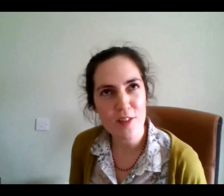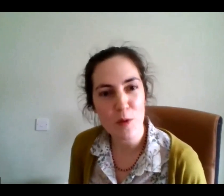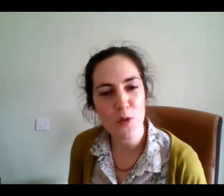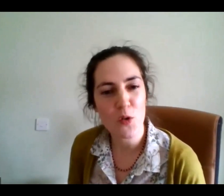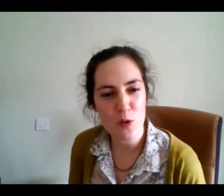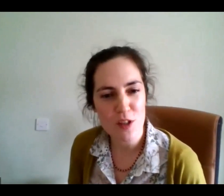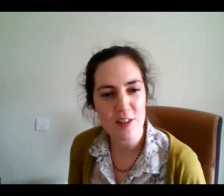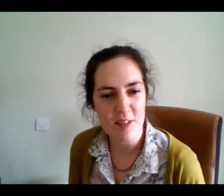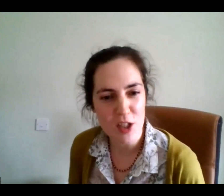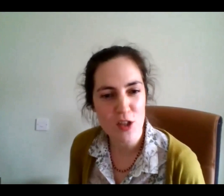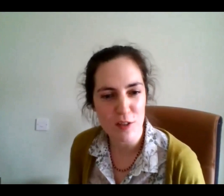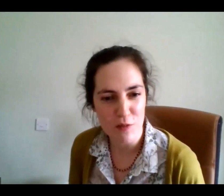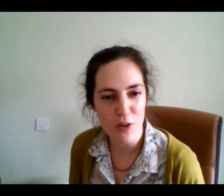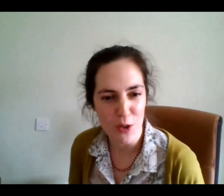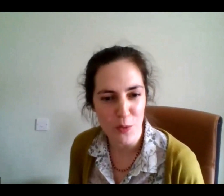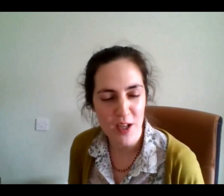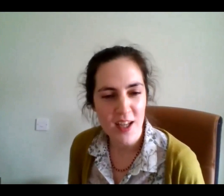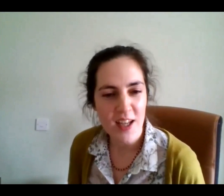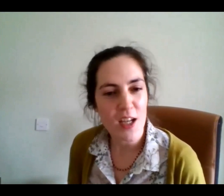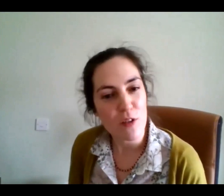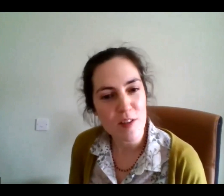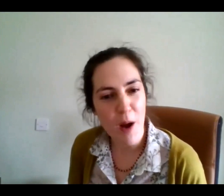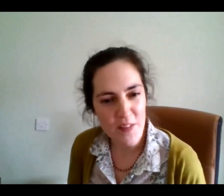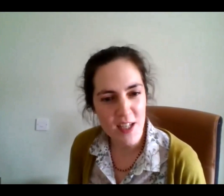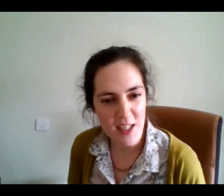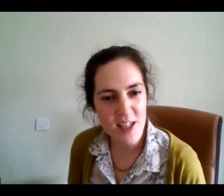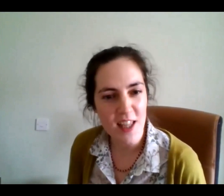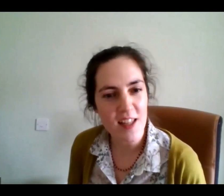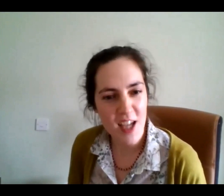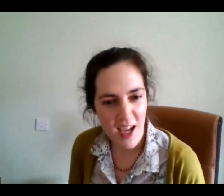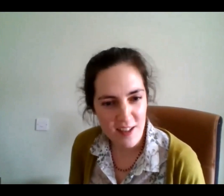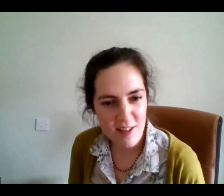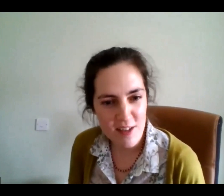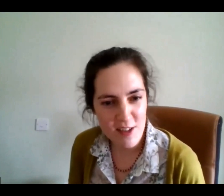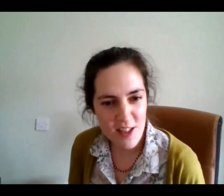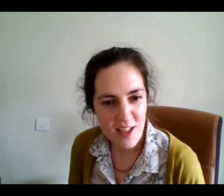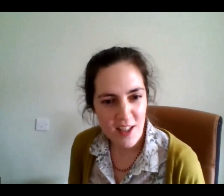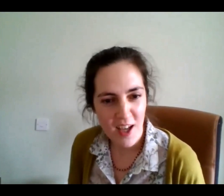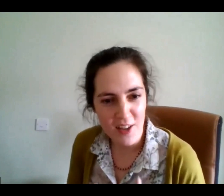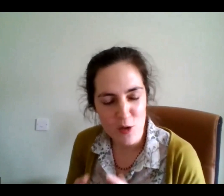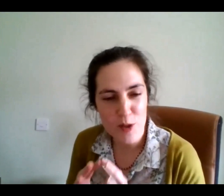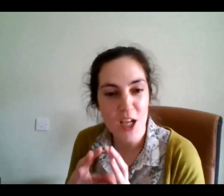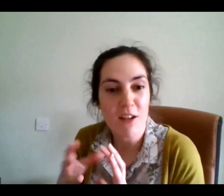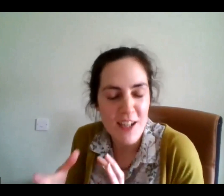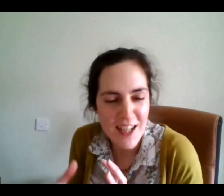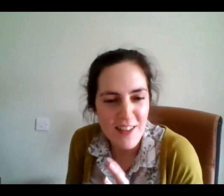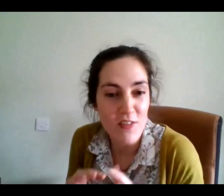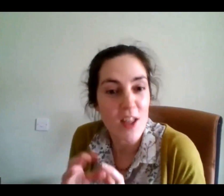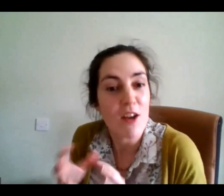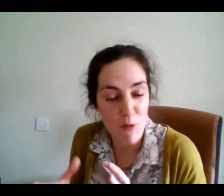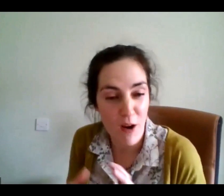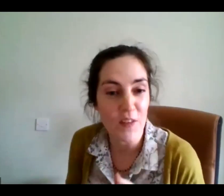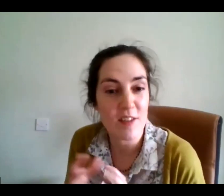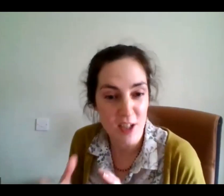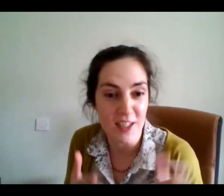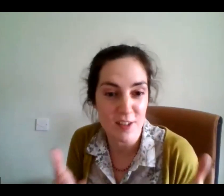some of the crucial decisions for you in responding to that text, and particularly around the style